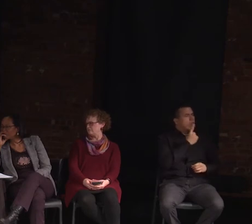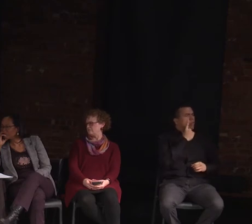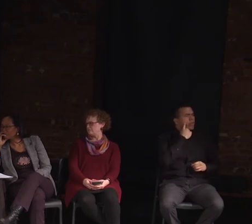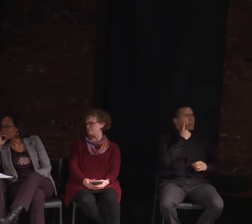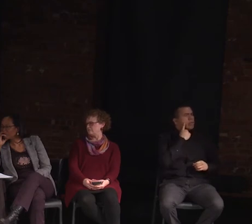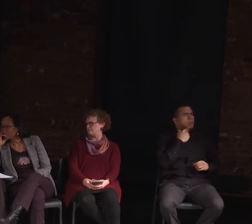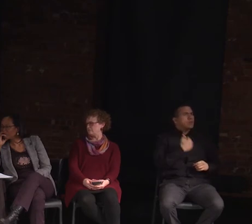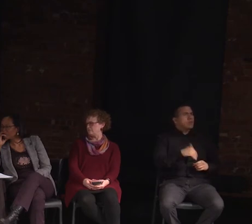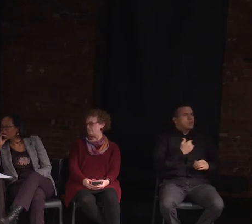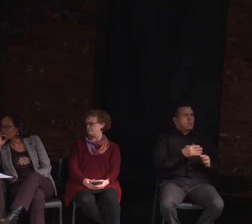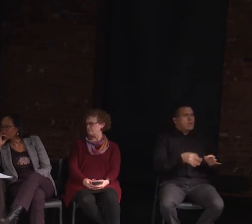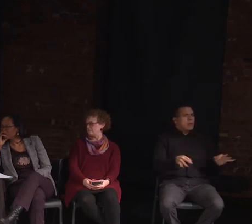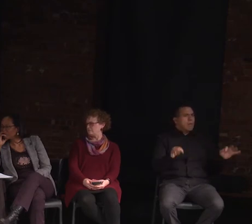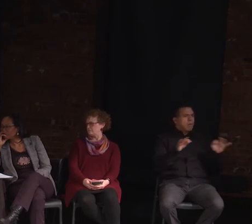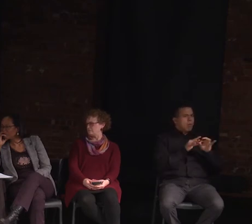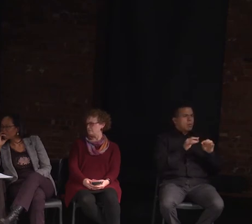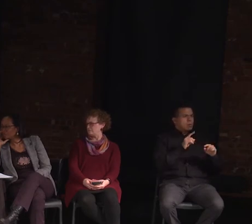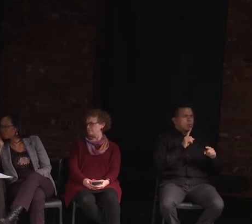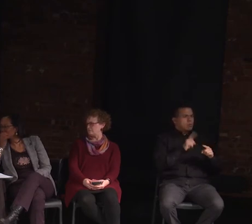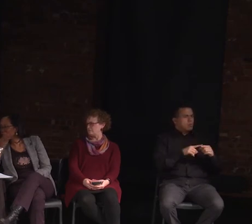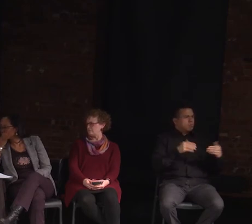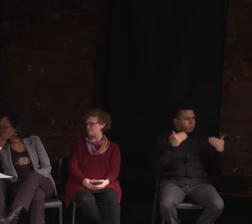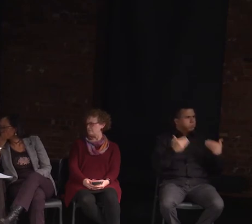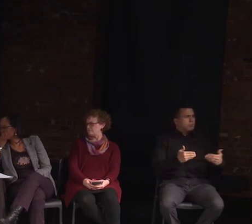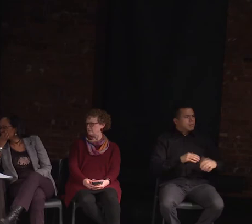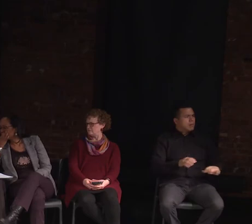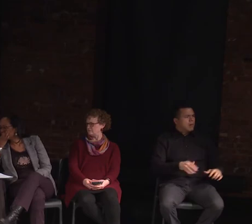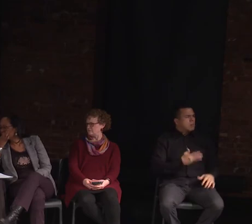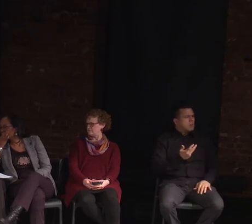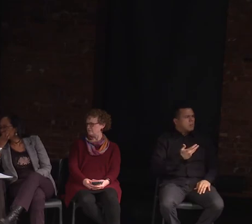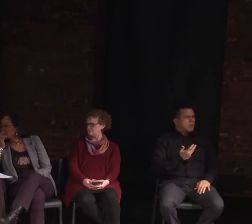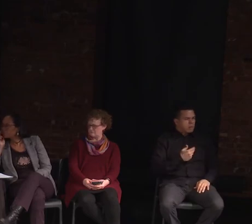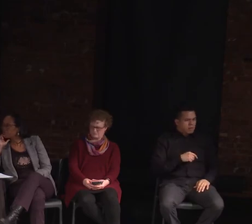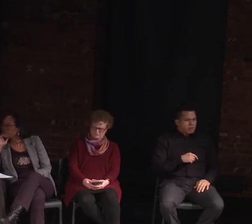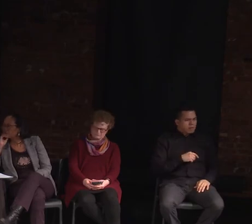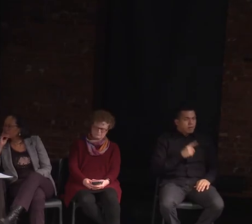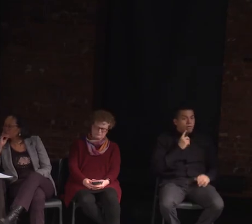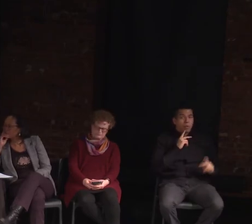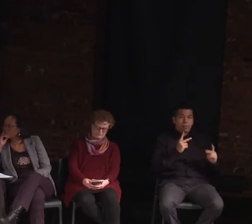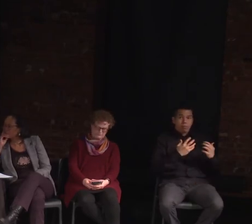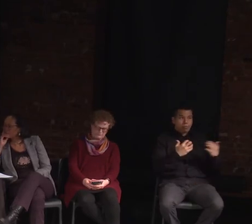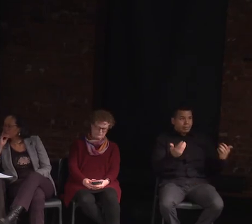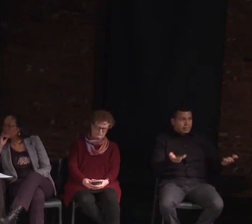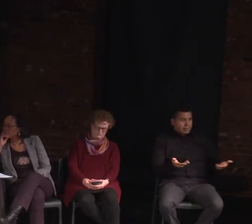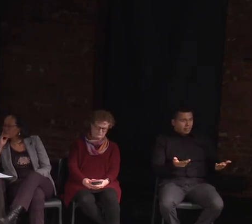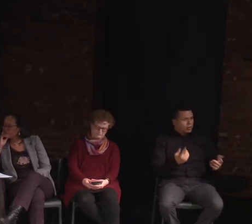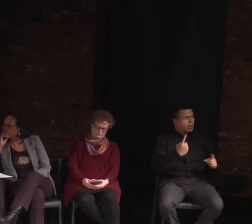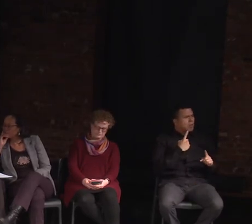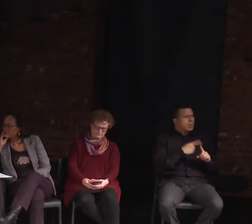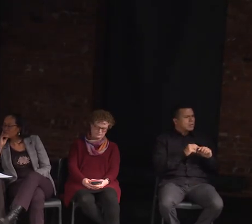in terms of the folks here and specifically, in terms of engaging all of us.